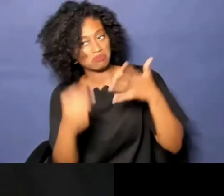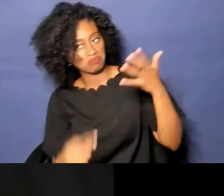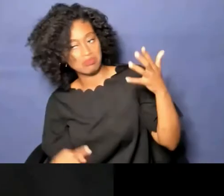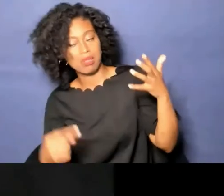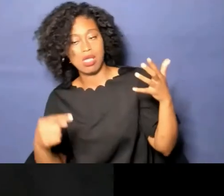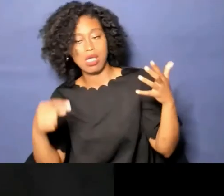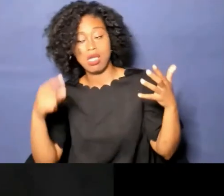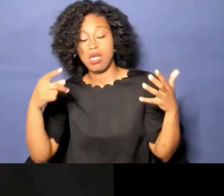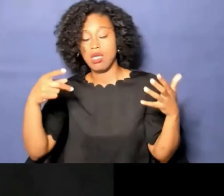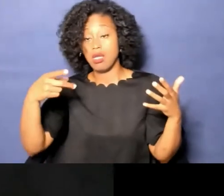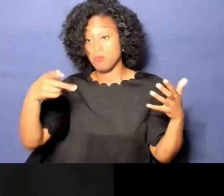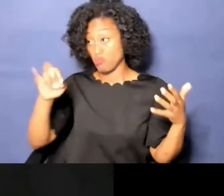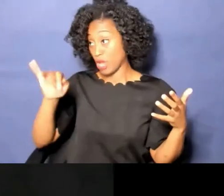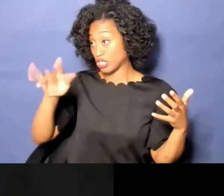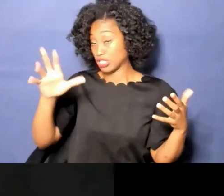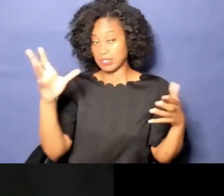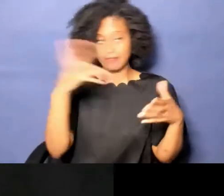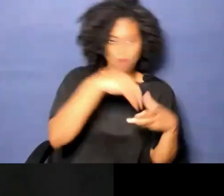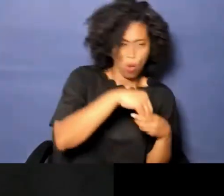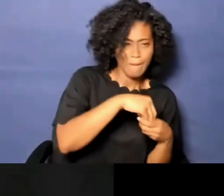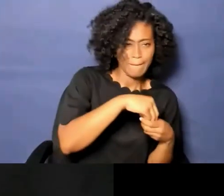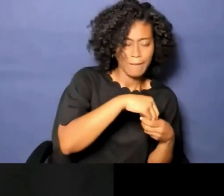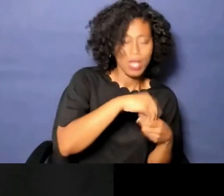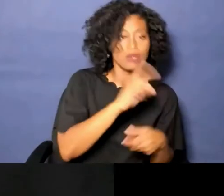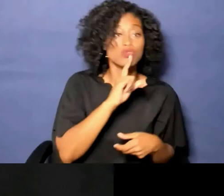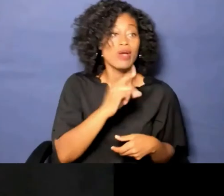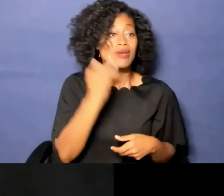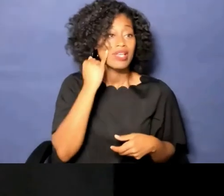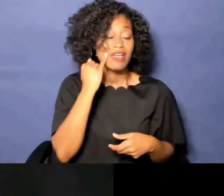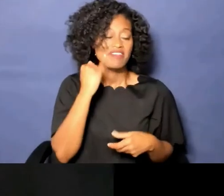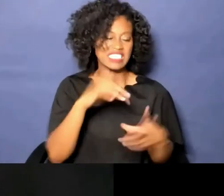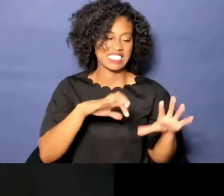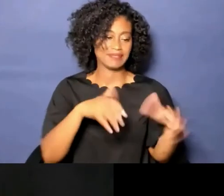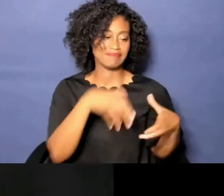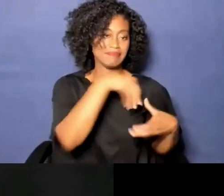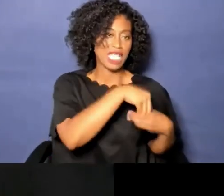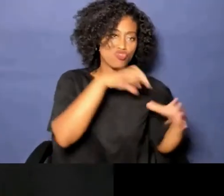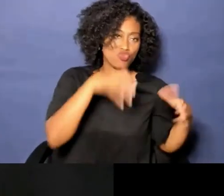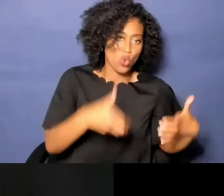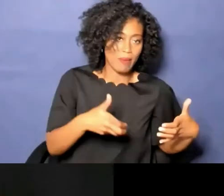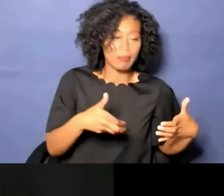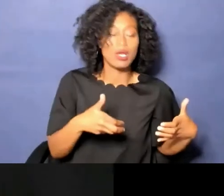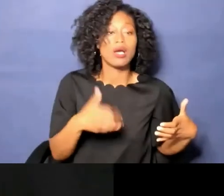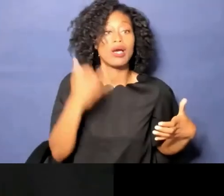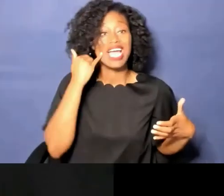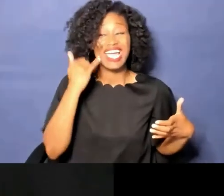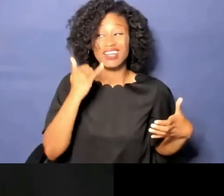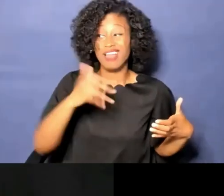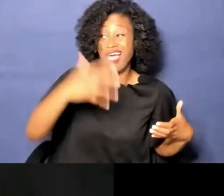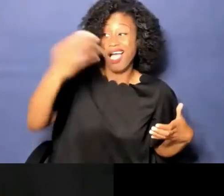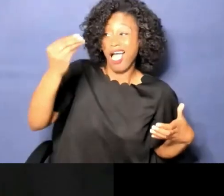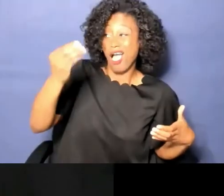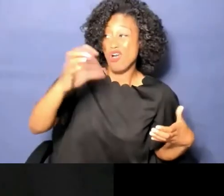social categorization of the in group in the outgroup, and is actually an active intent there.